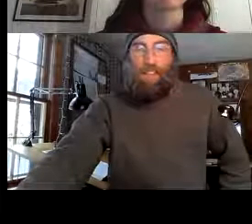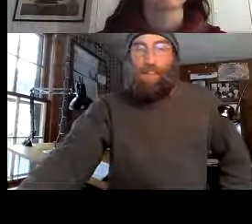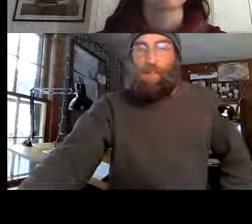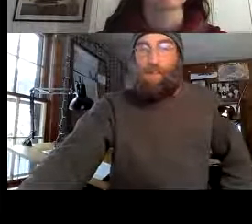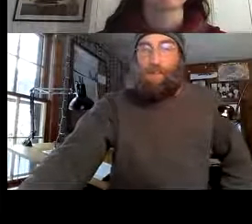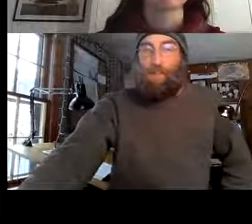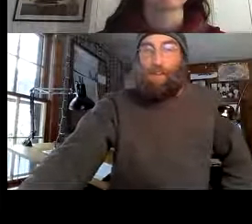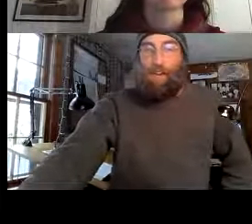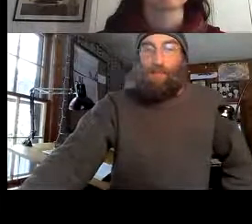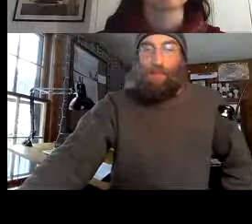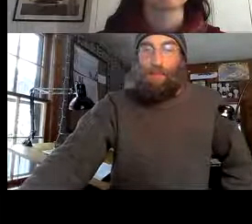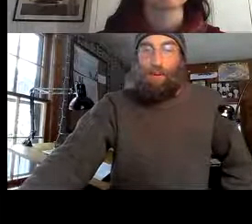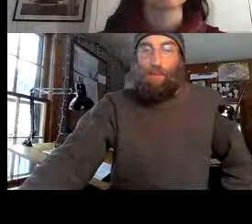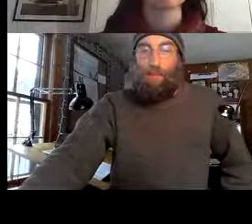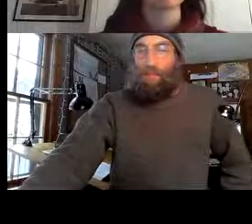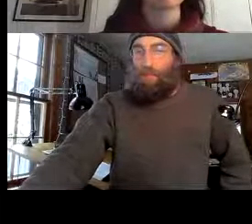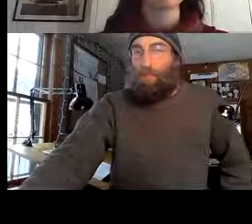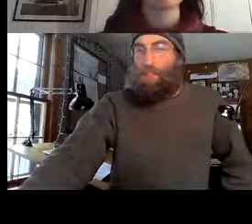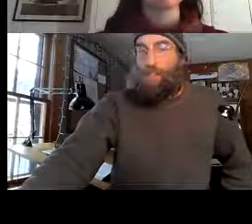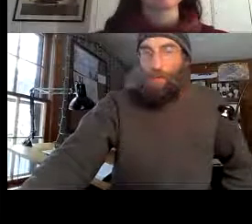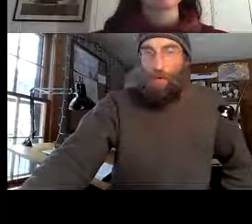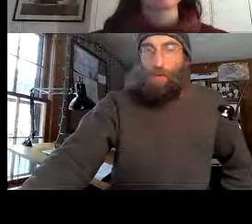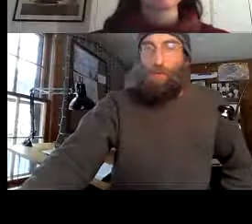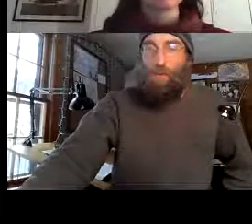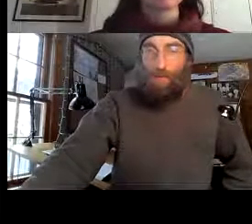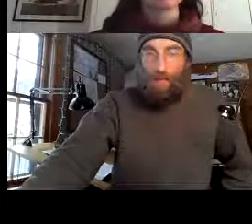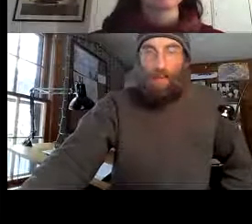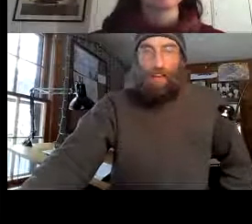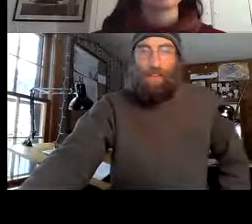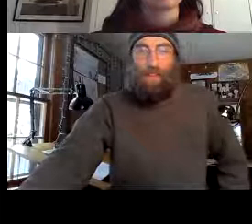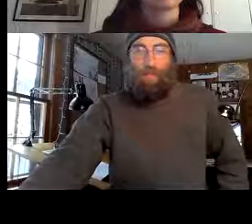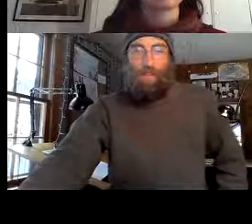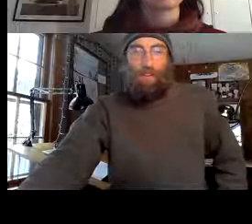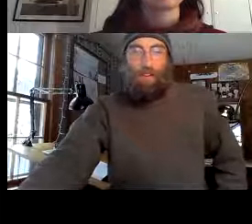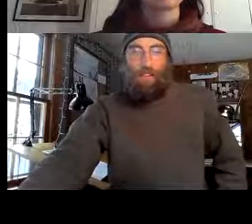So he seems to be a little resentful of Abraham Lincoln pushing for more recruitment in early